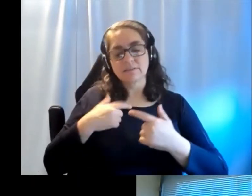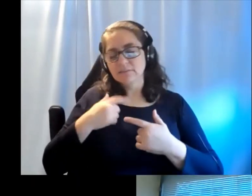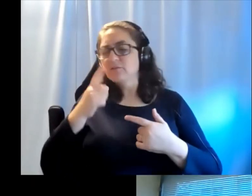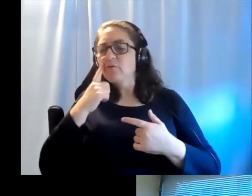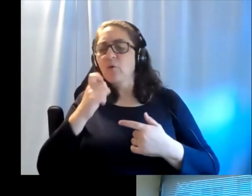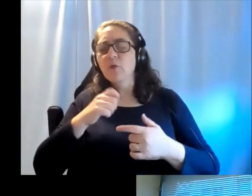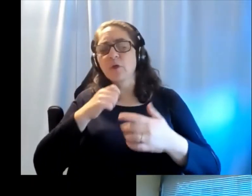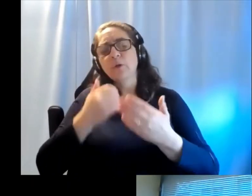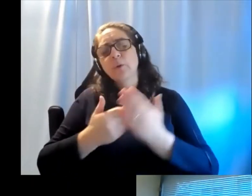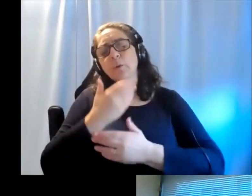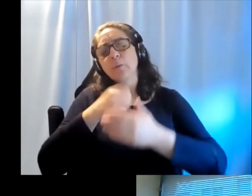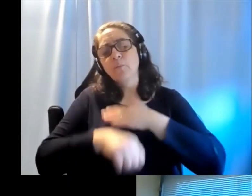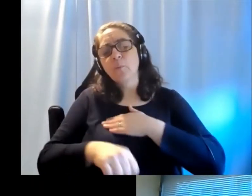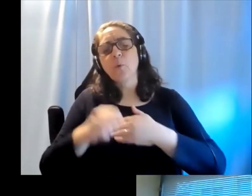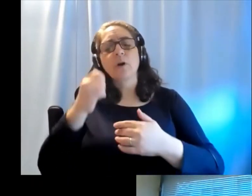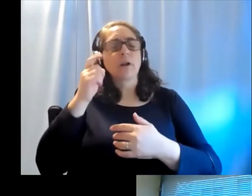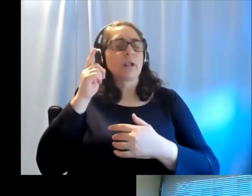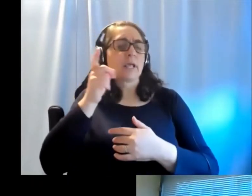Thank you.